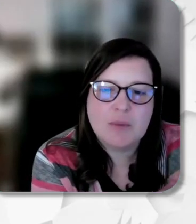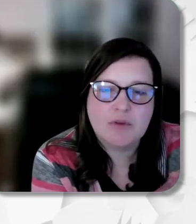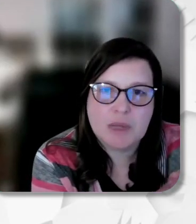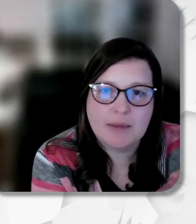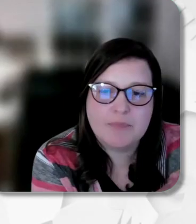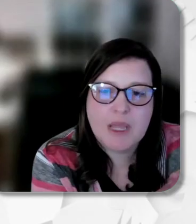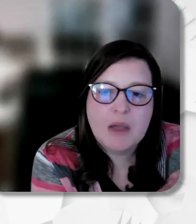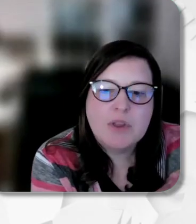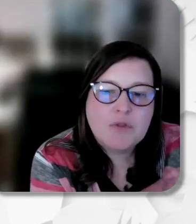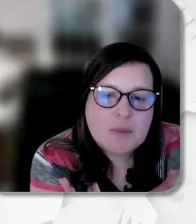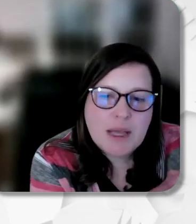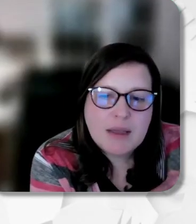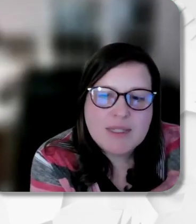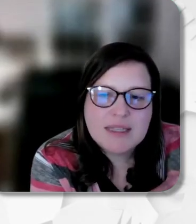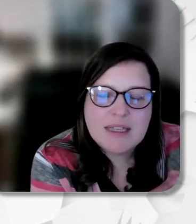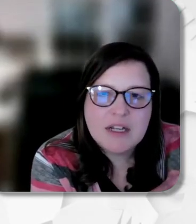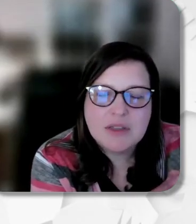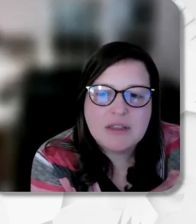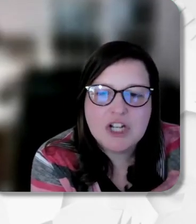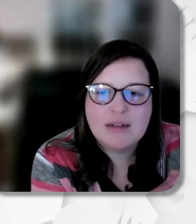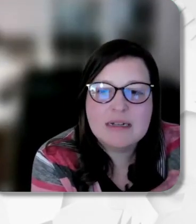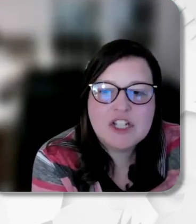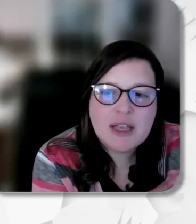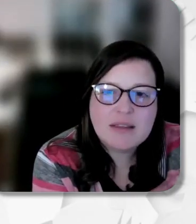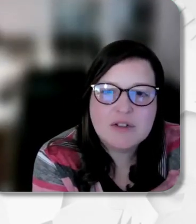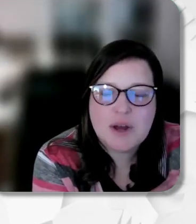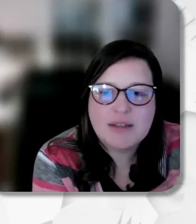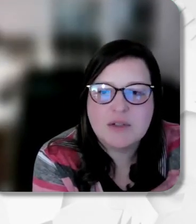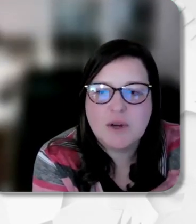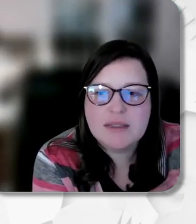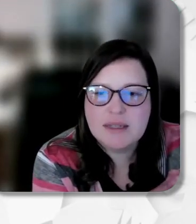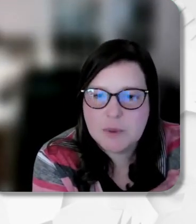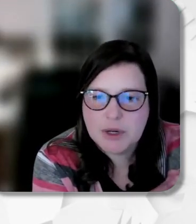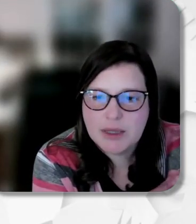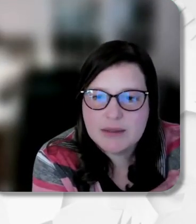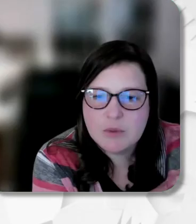type of play. With free play we see here that the child initiates directs and runs the experience.